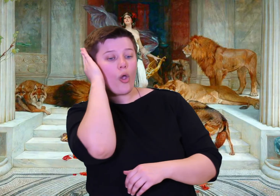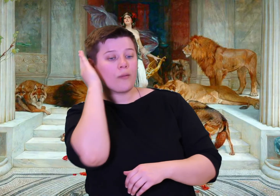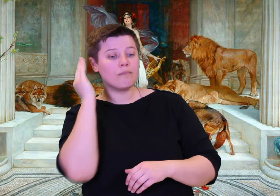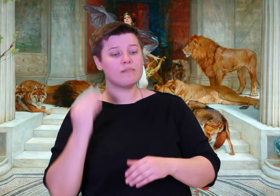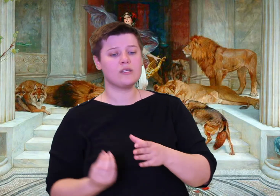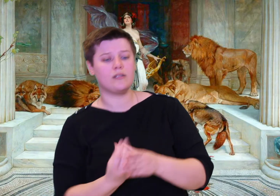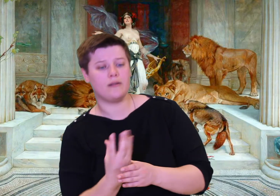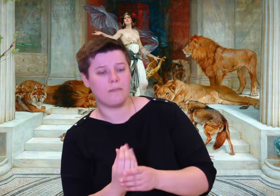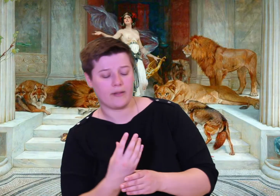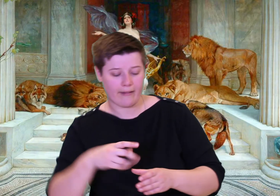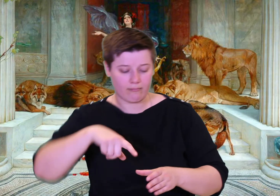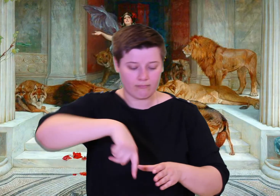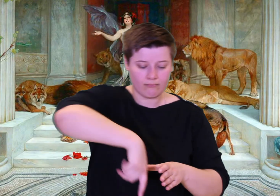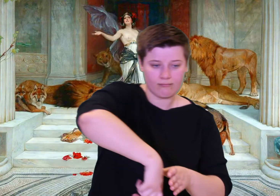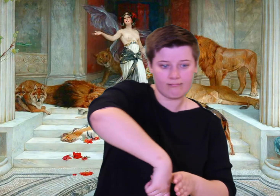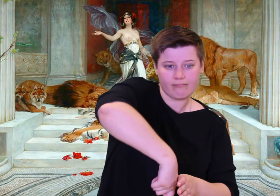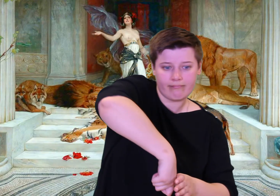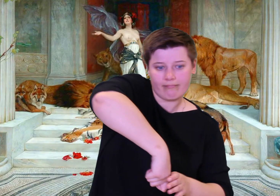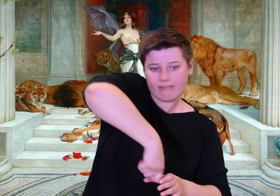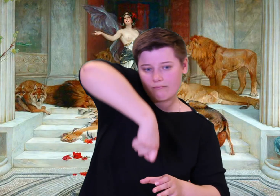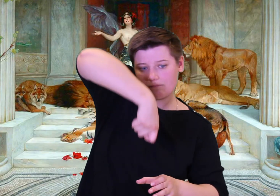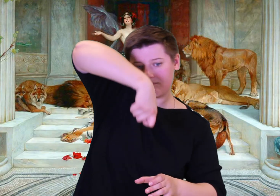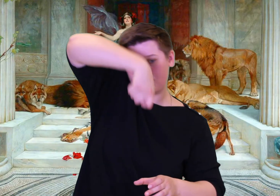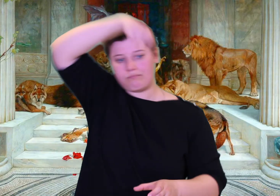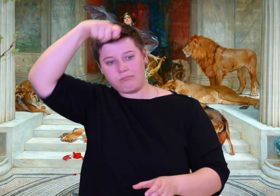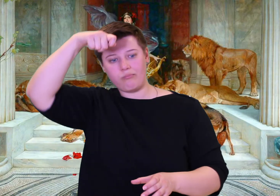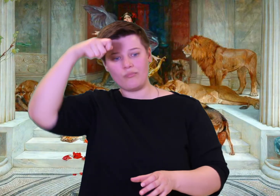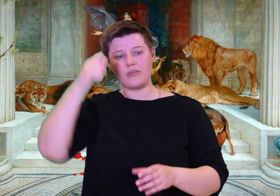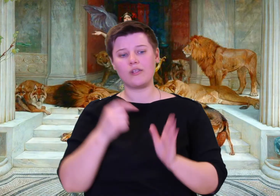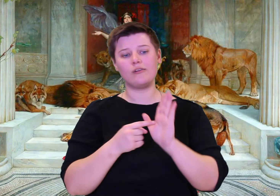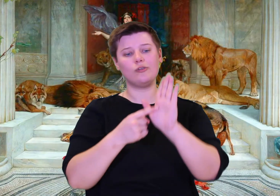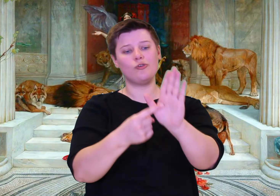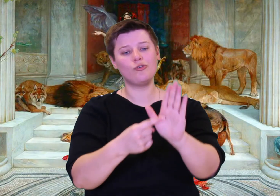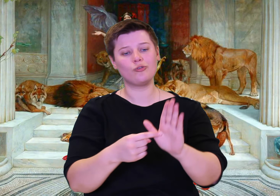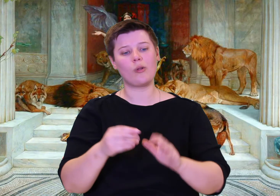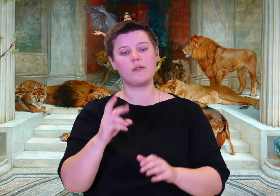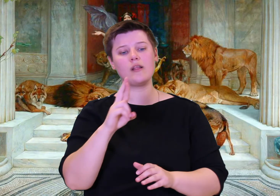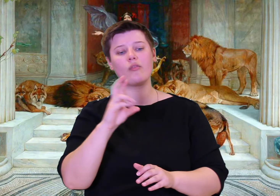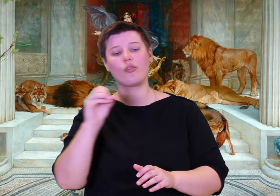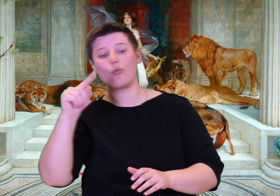Do not hold out against her--she is a goddess.